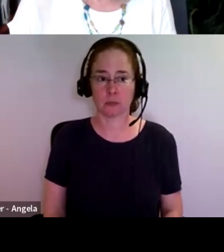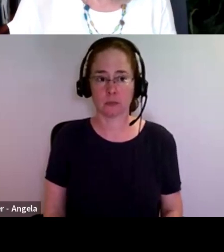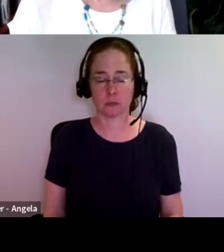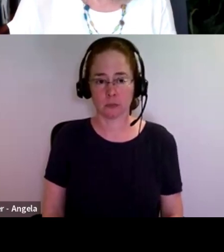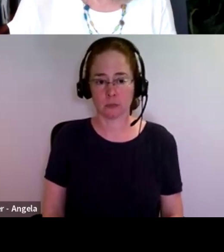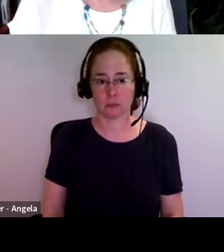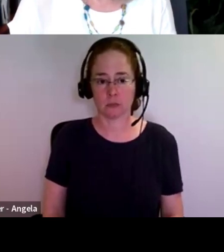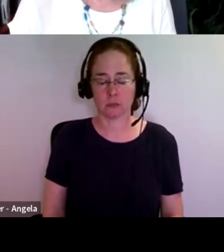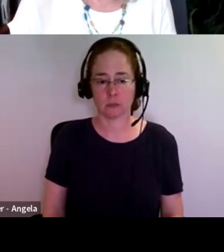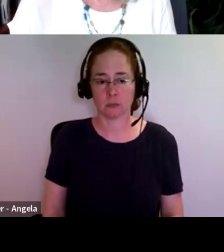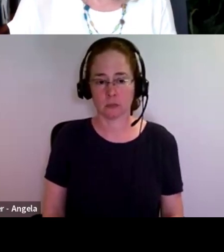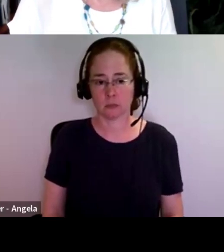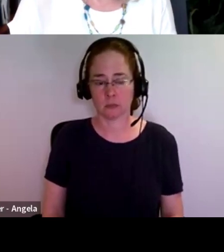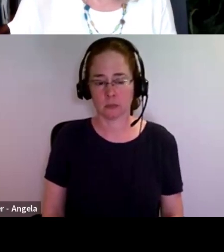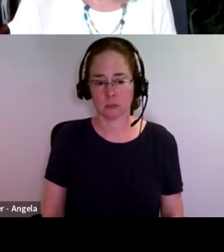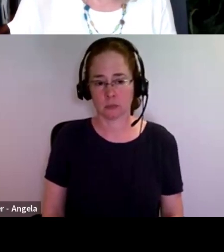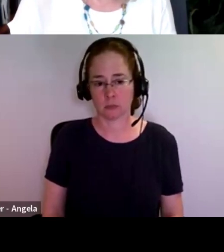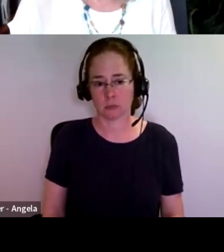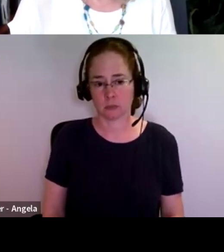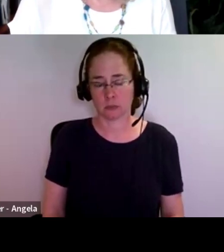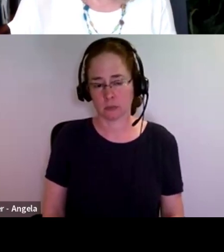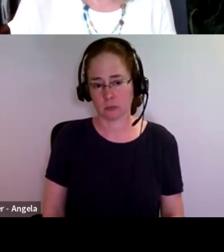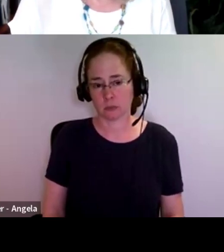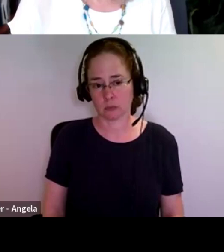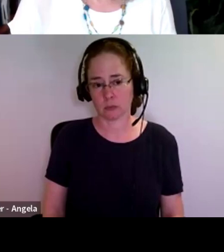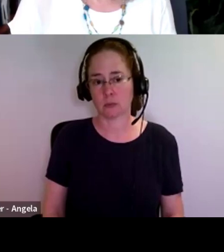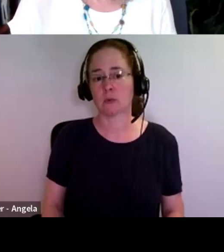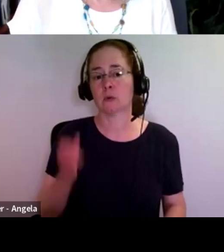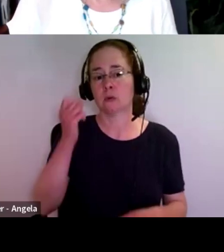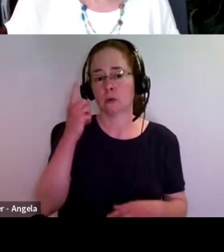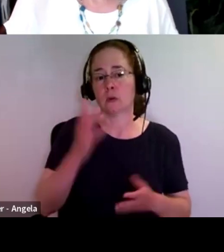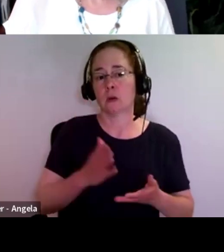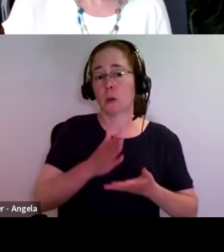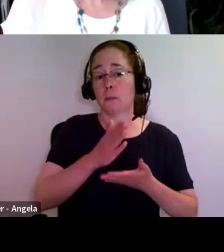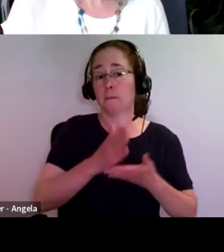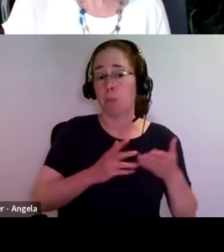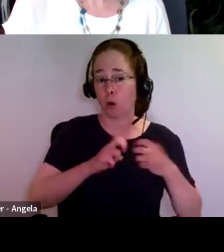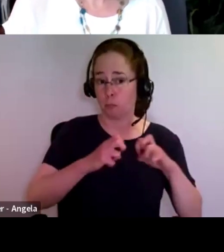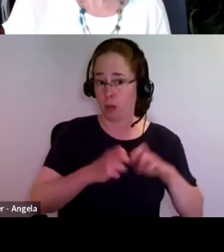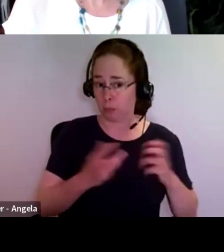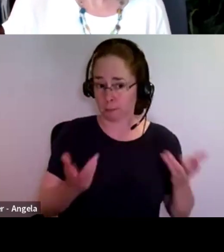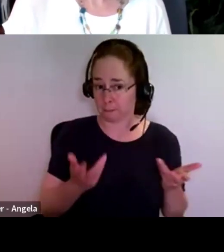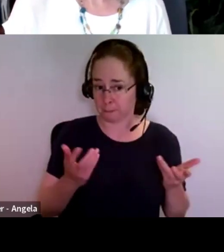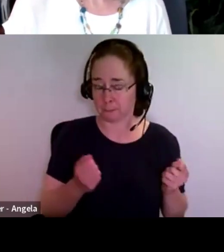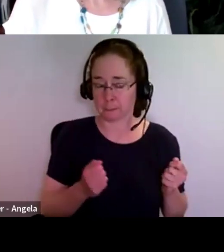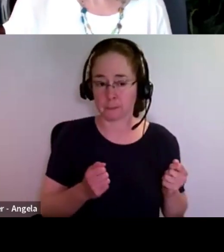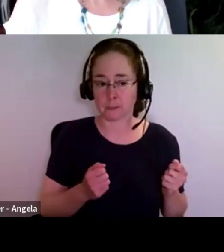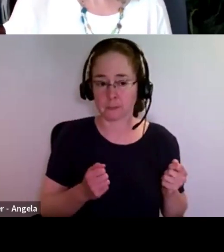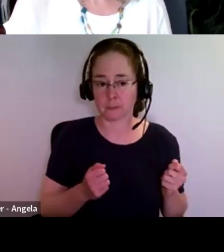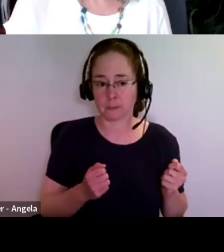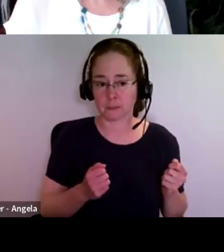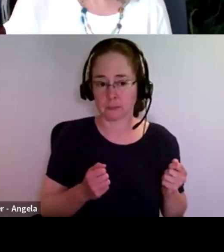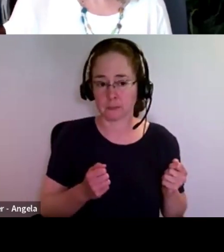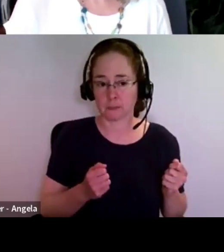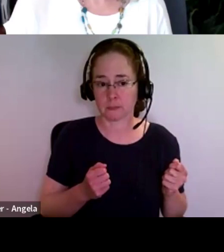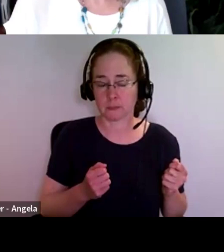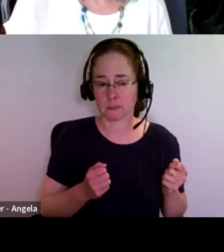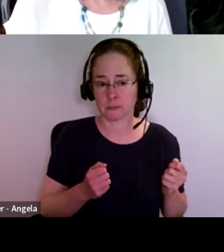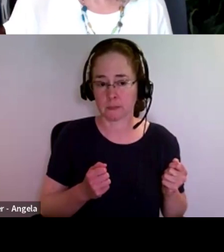Santa Perez: I think part of the problem is we only have we only